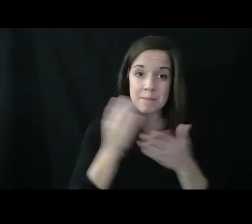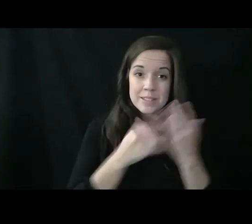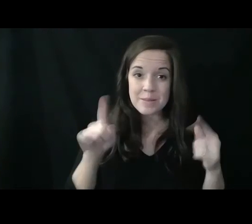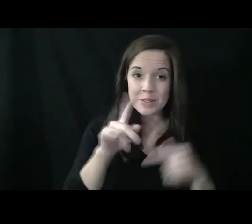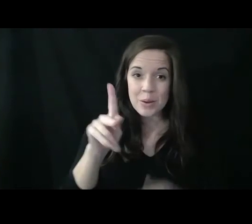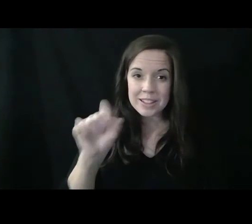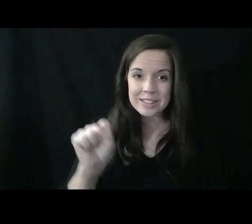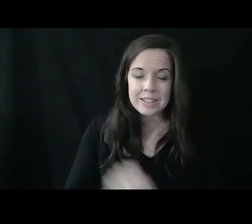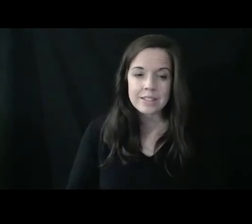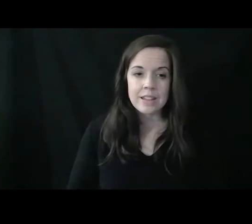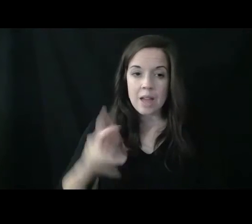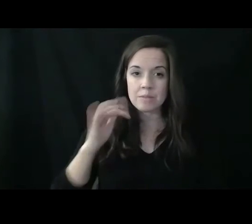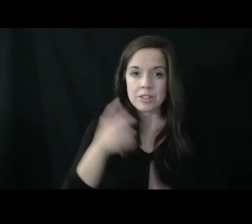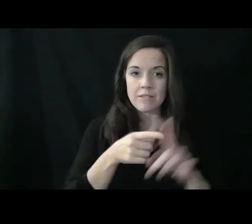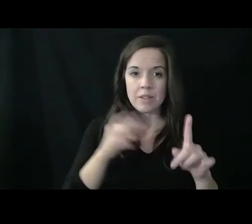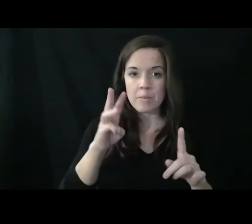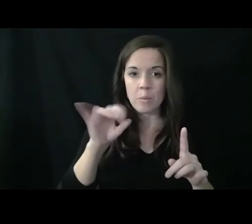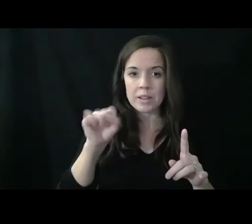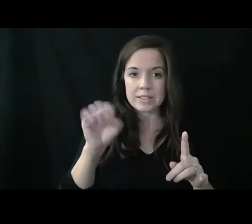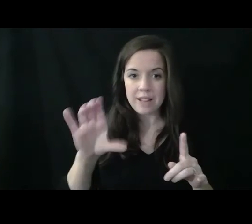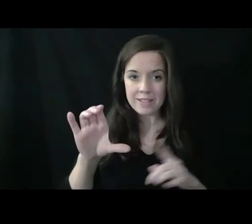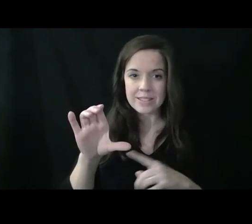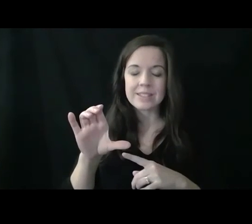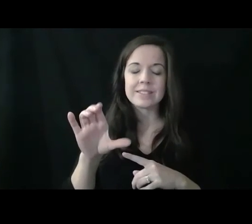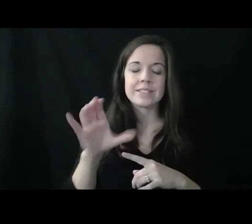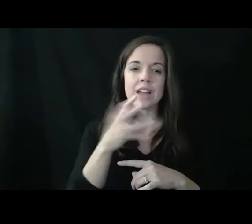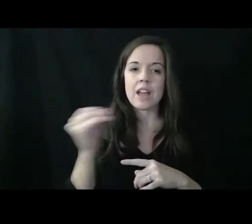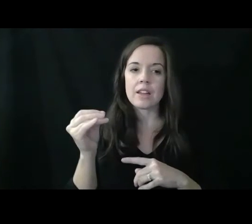I’m originally from Wisconsin, and we have bad weather in Wisconsin. There